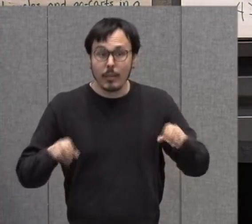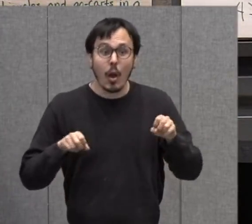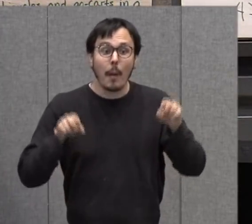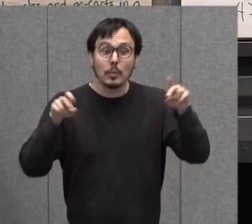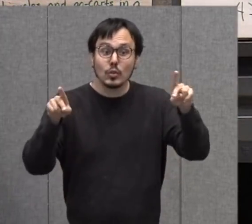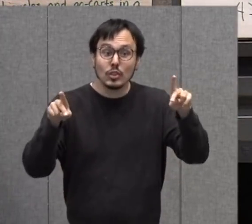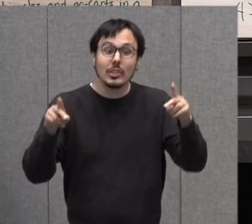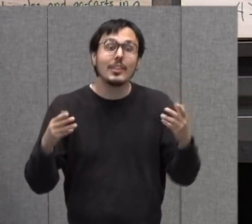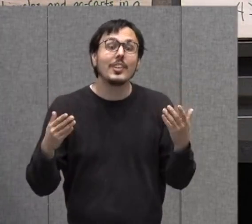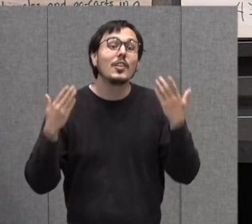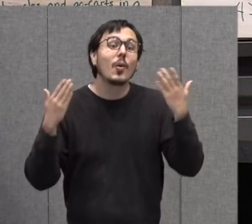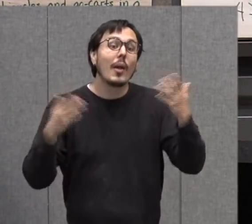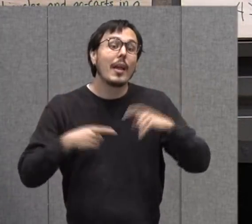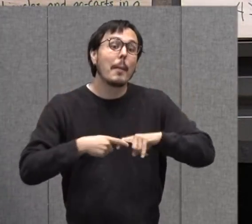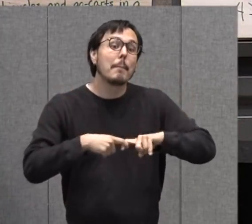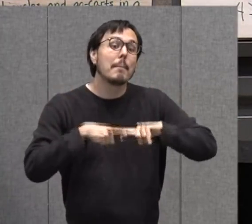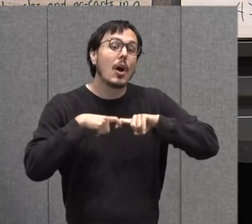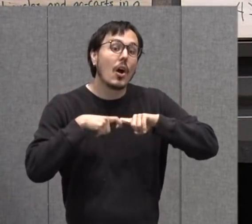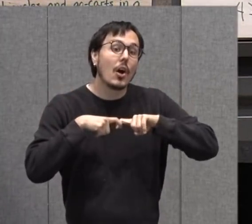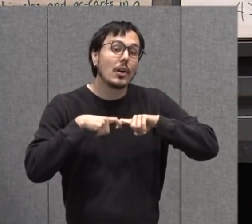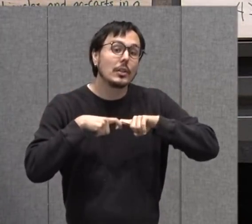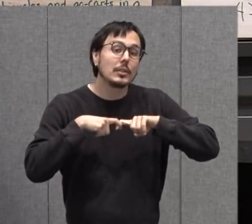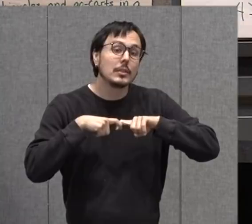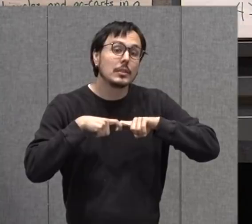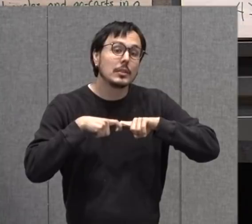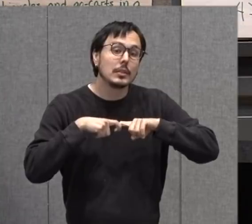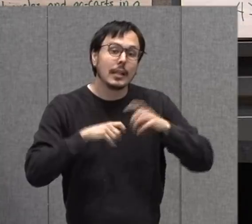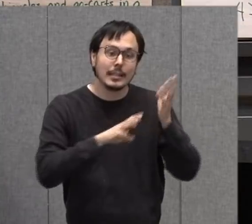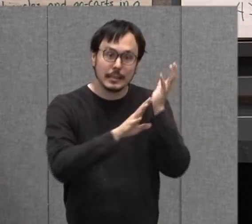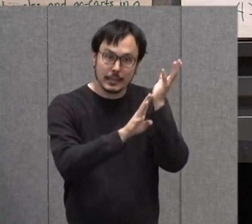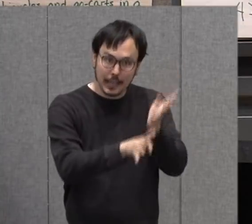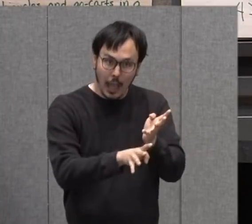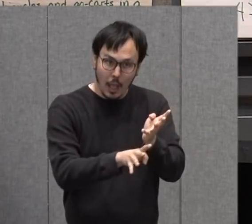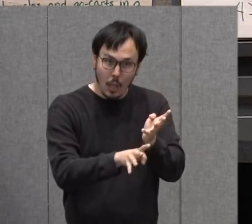go ahead and pause me, download the task